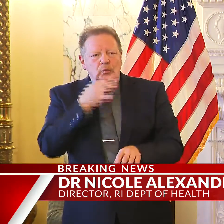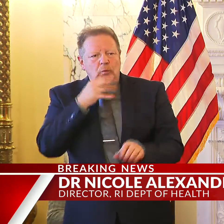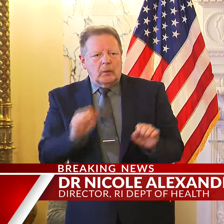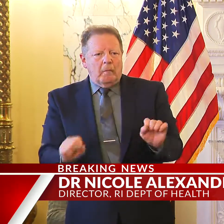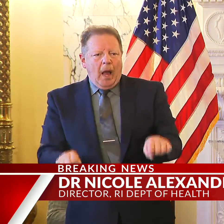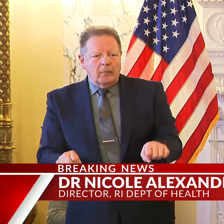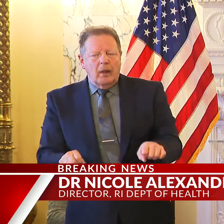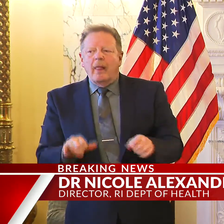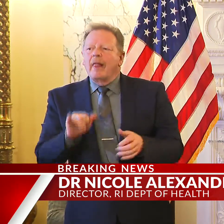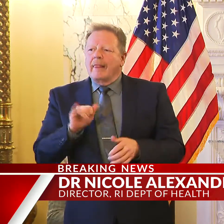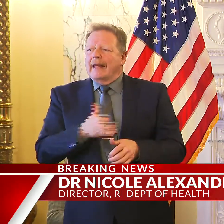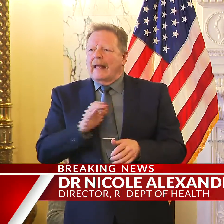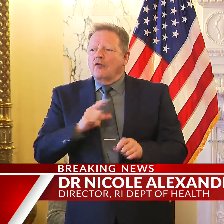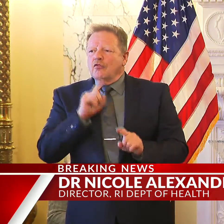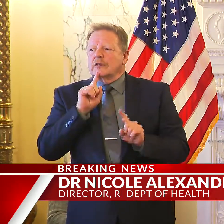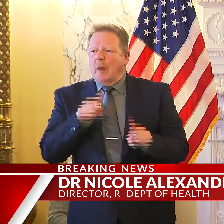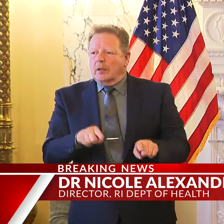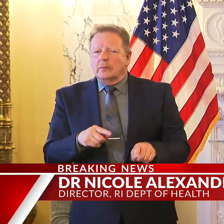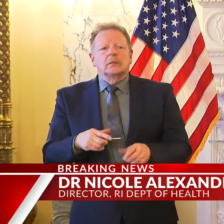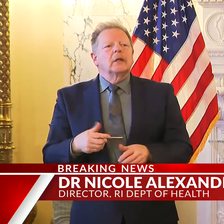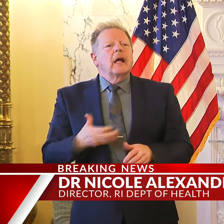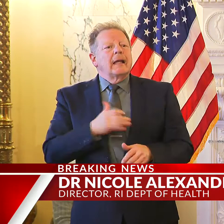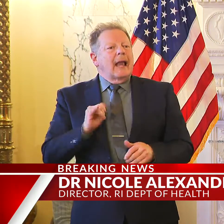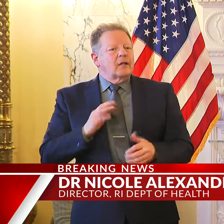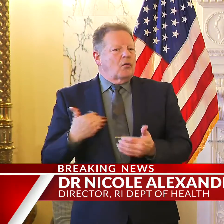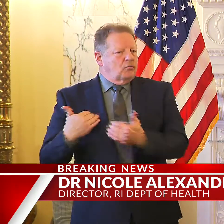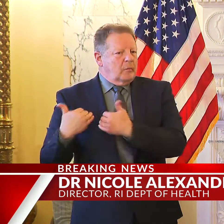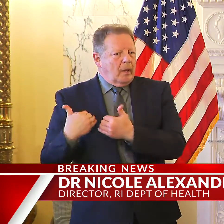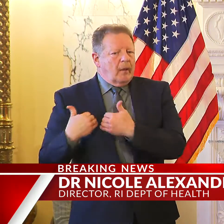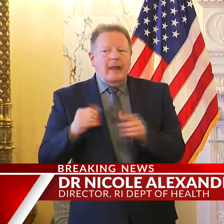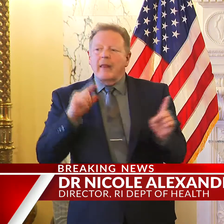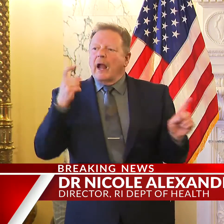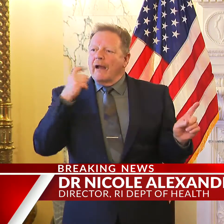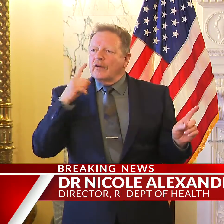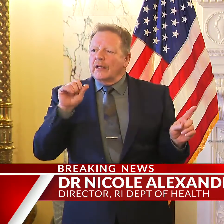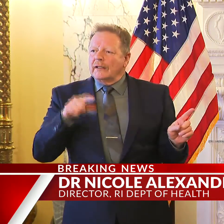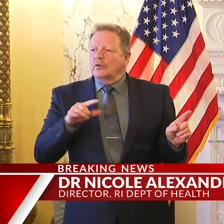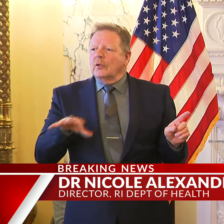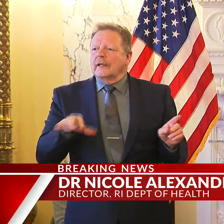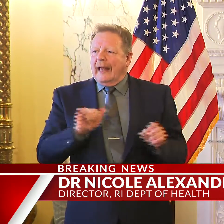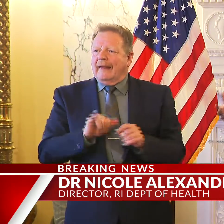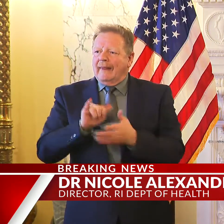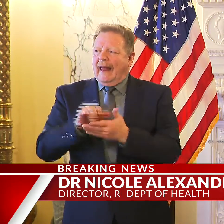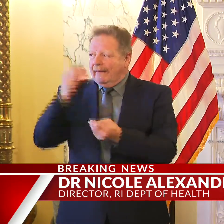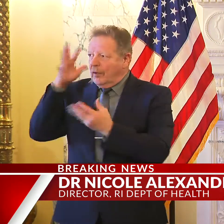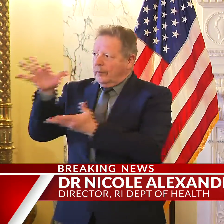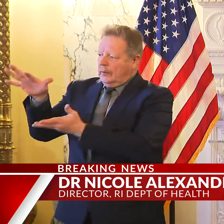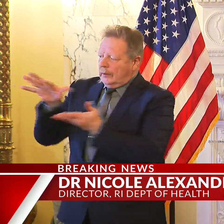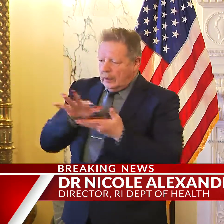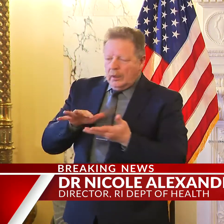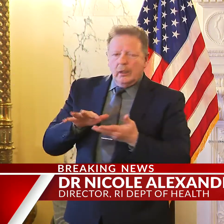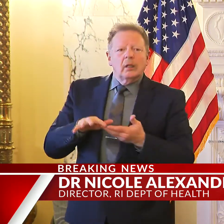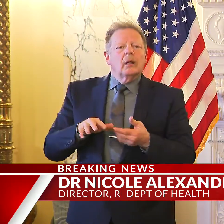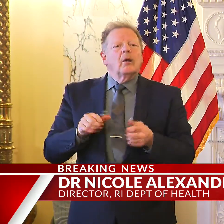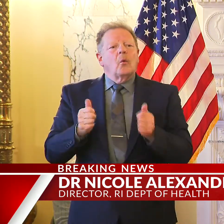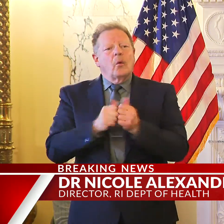THAT CAUSED THE LOWEST NEGATIVE IMPACT AS SOON AS POSSIBLE. THAT'S OUR